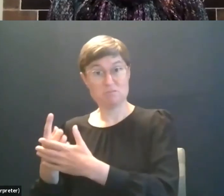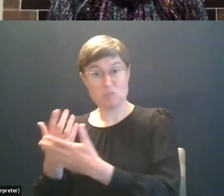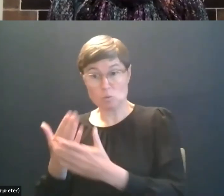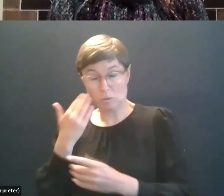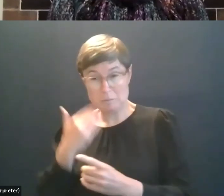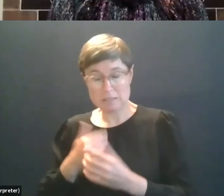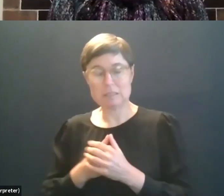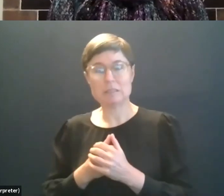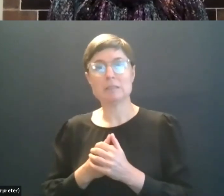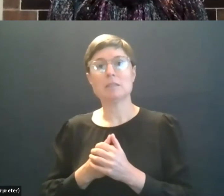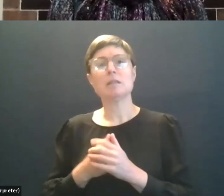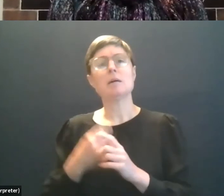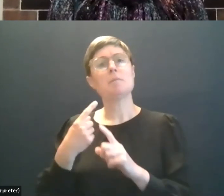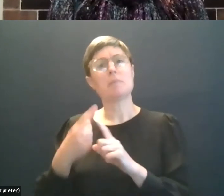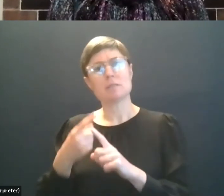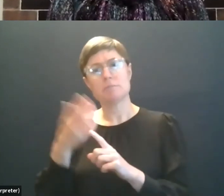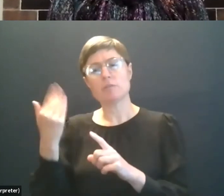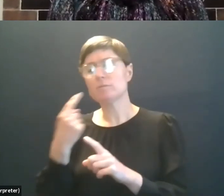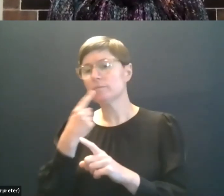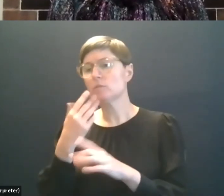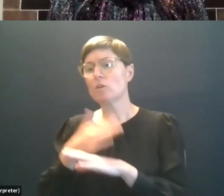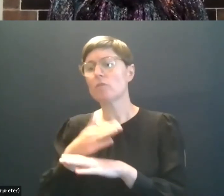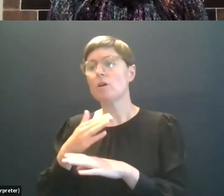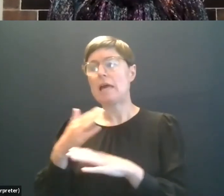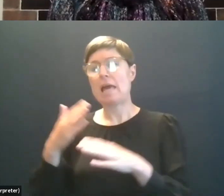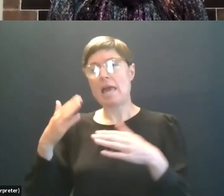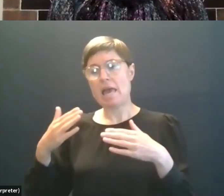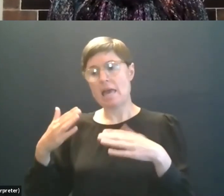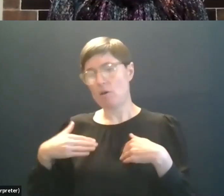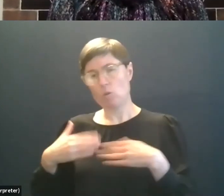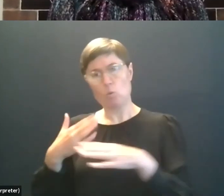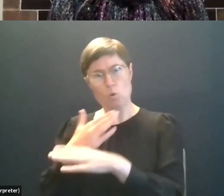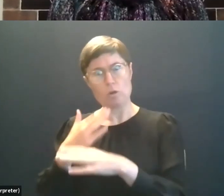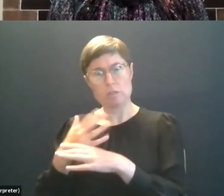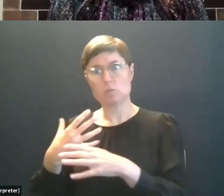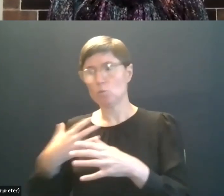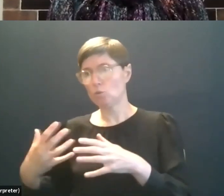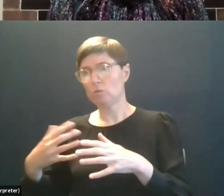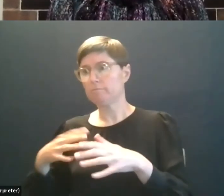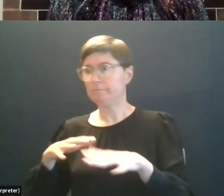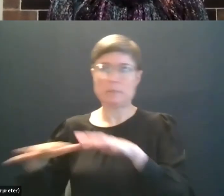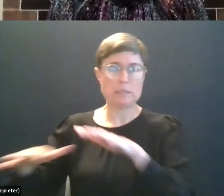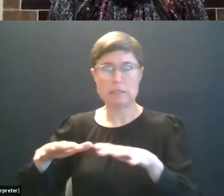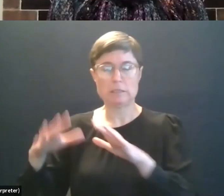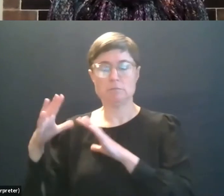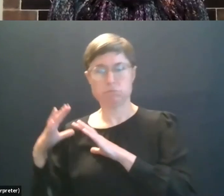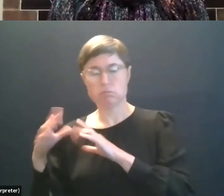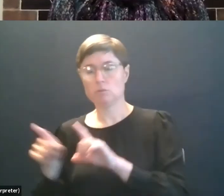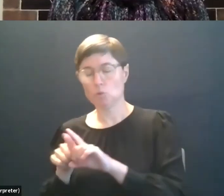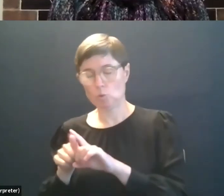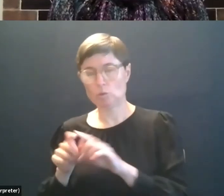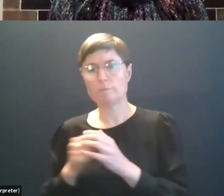and social care workers, as we rebuild and as we try and imagine what individual and